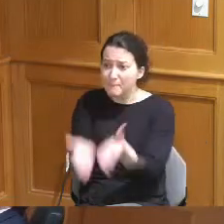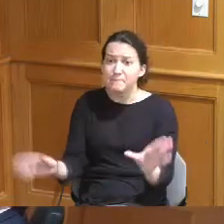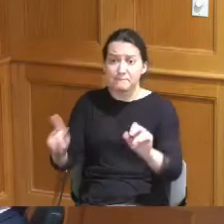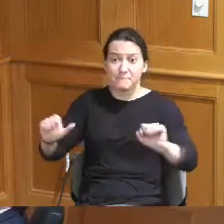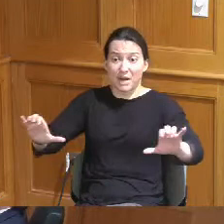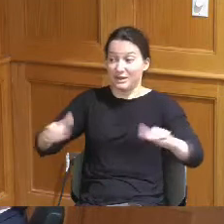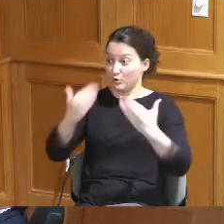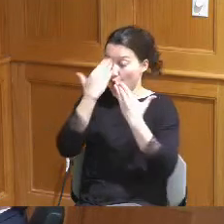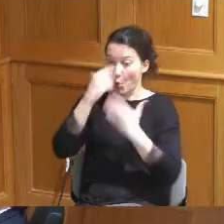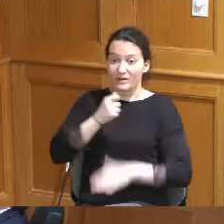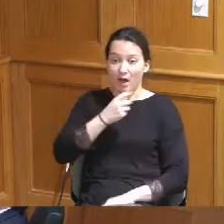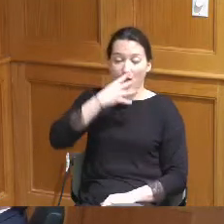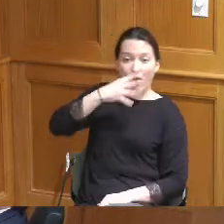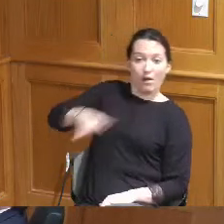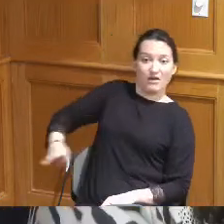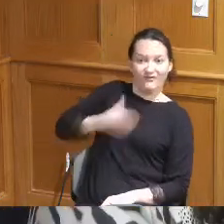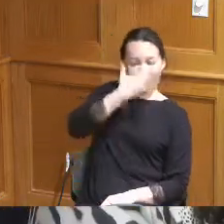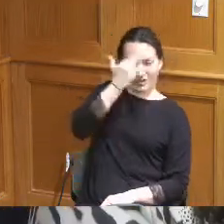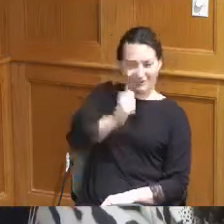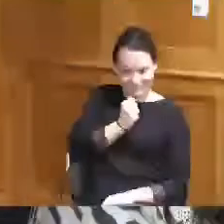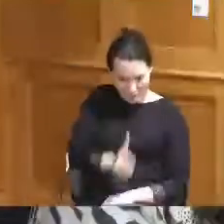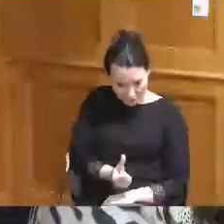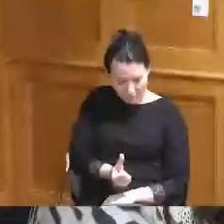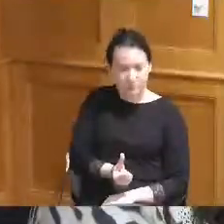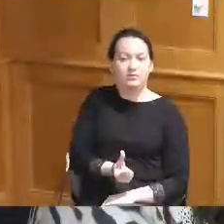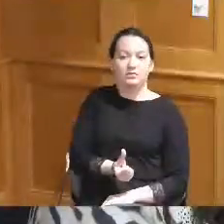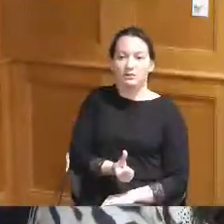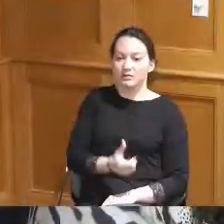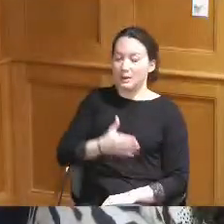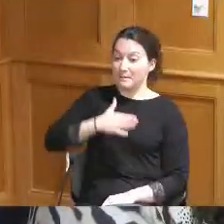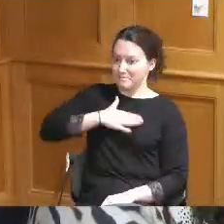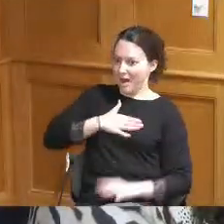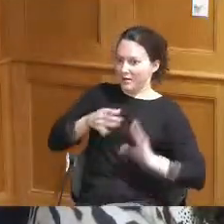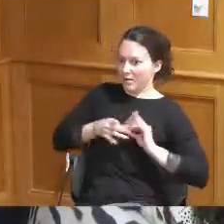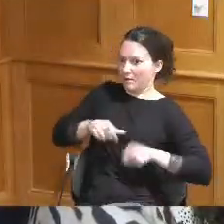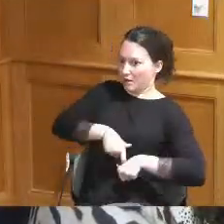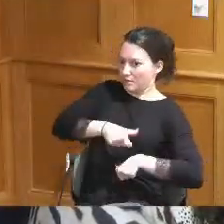we have not forgotten about them so these are part this is part of my comments so proceed